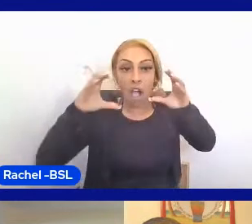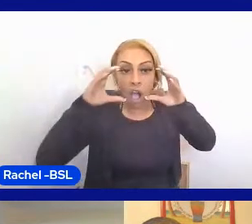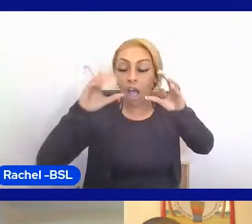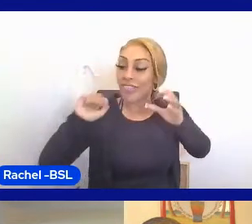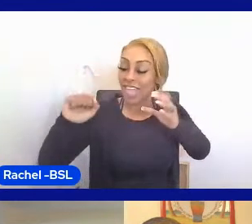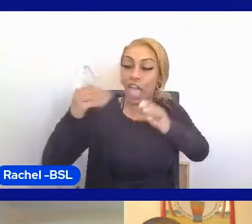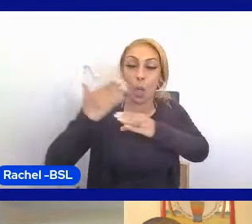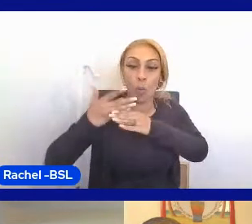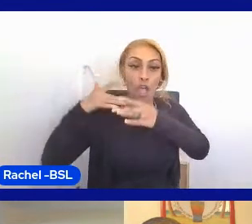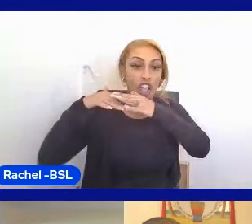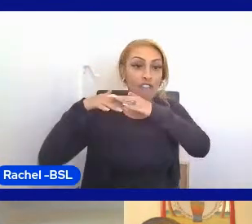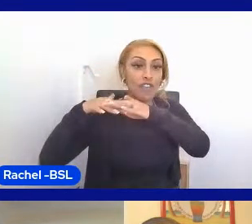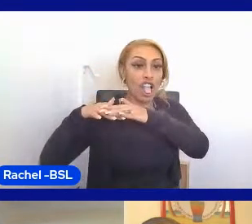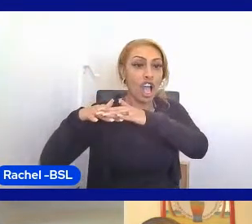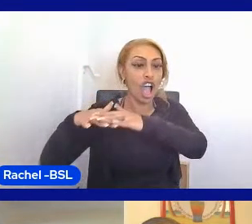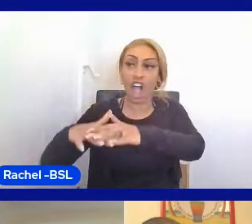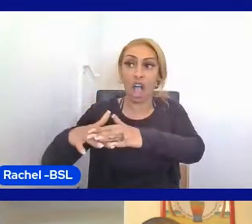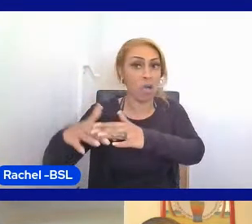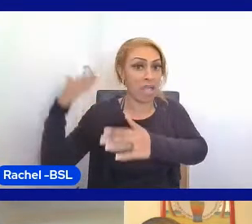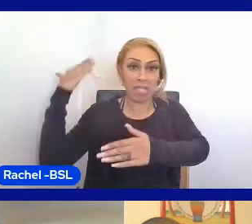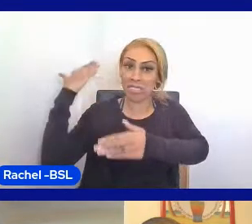a lot of before.